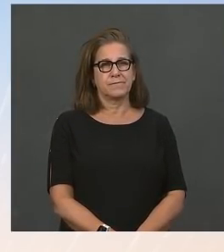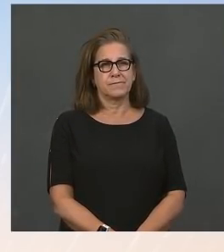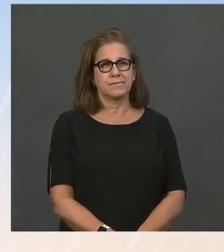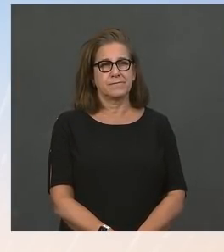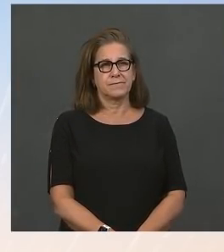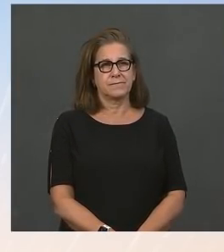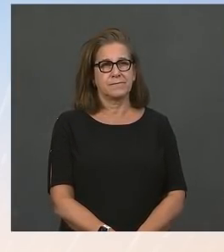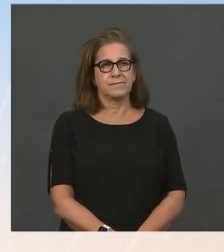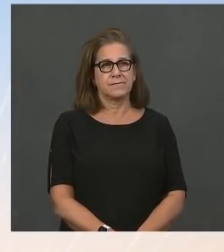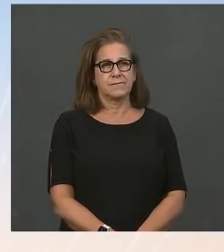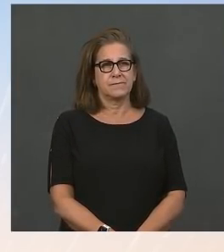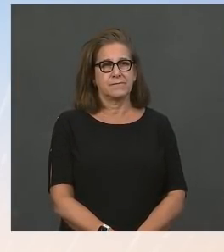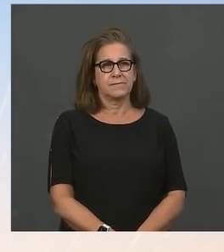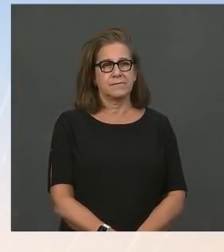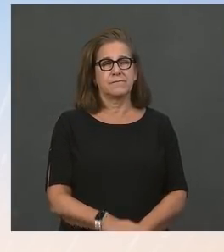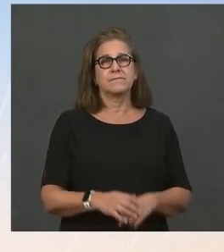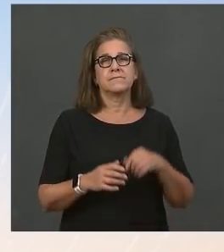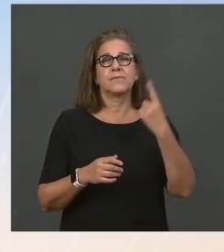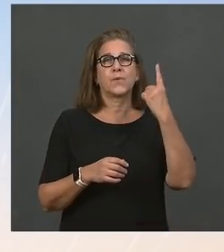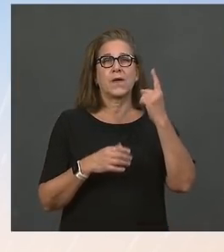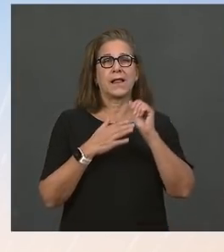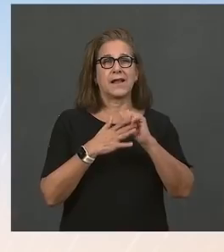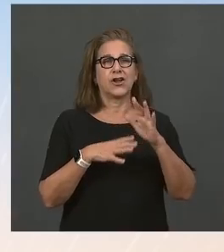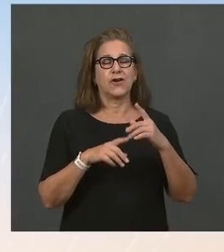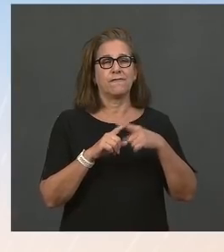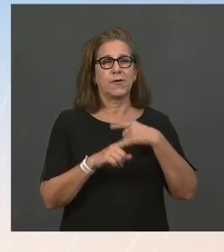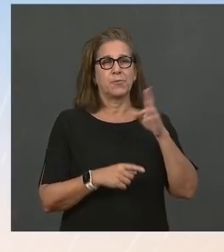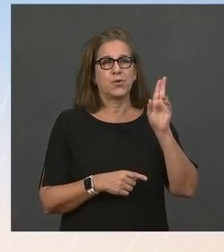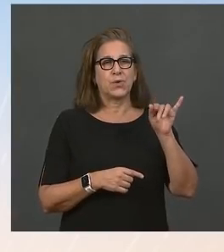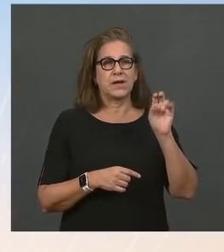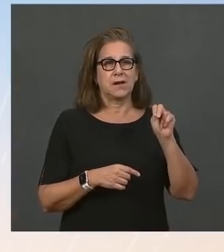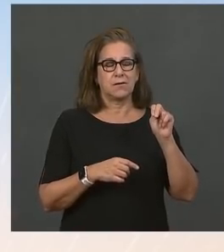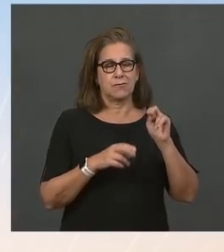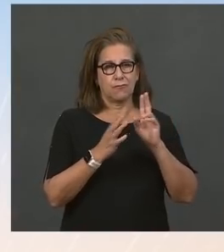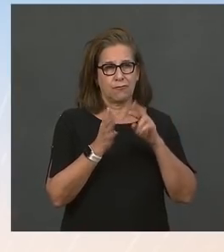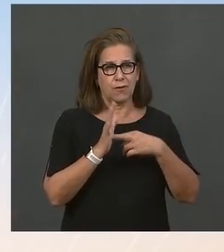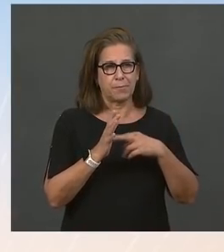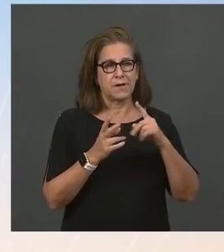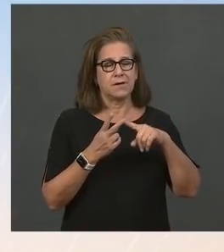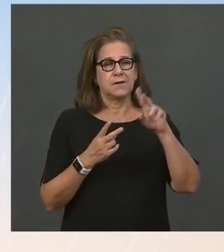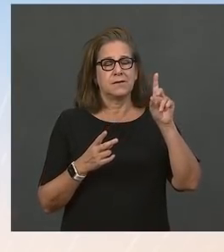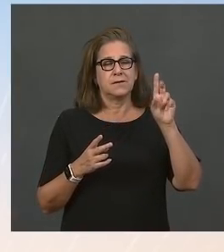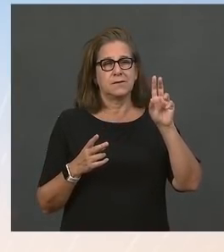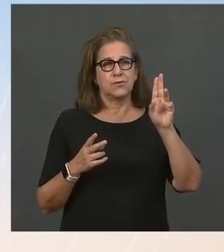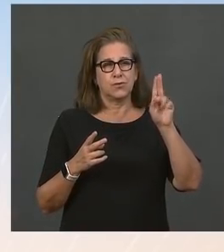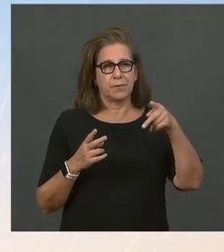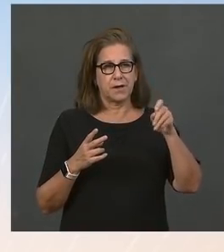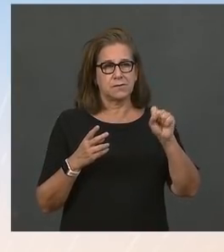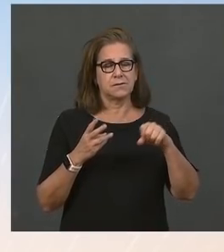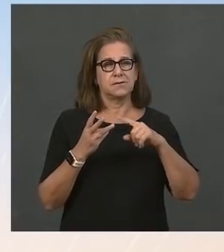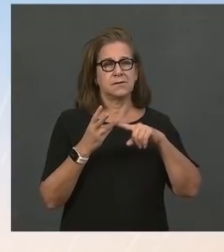are going to get worse with labor shortages right before the holidays, unless the President postpones the requirement